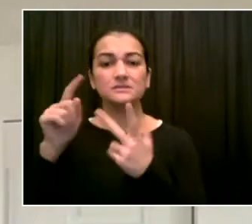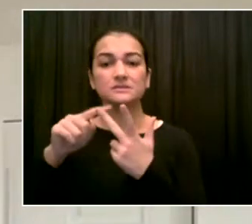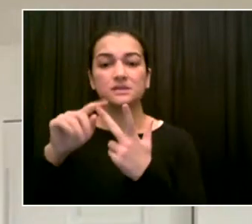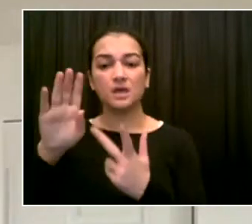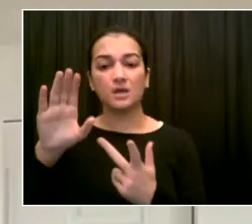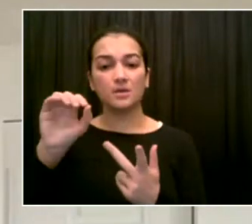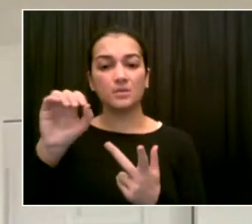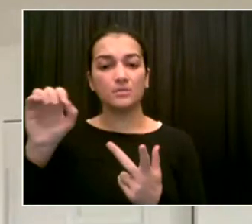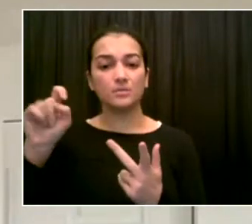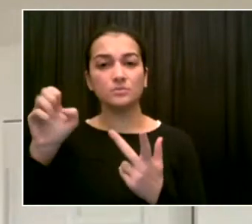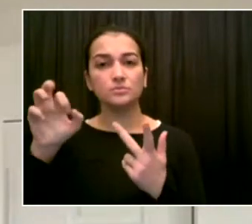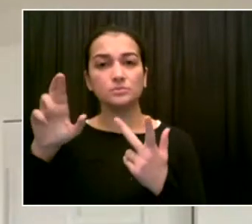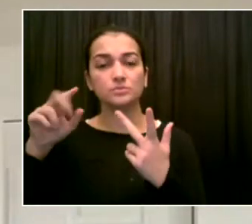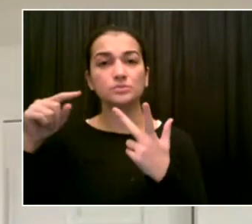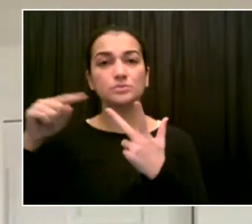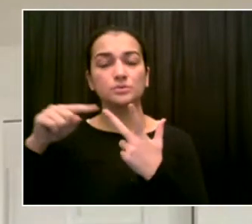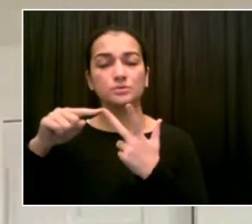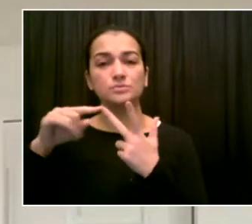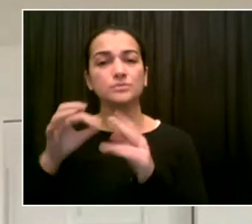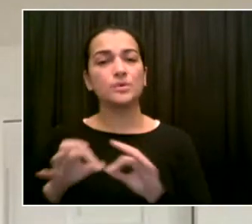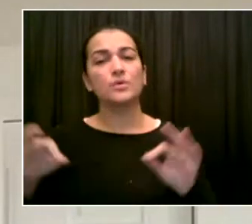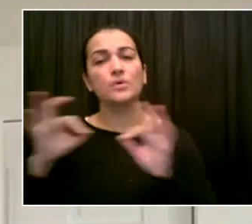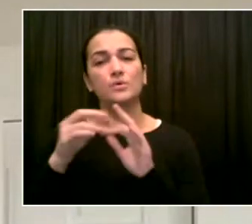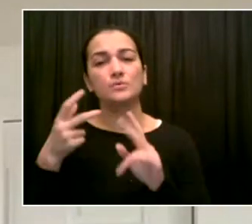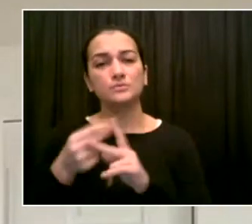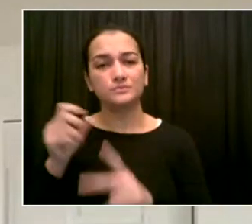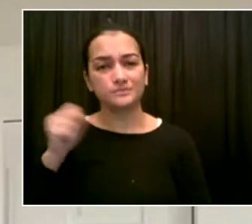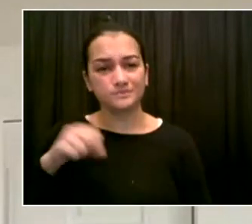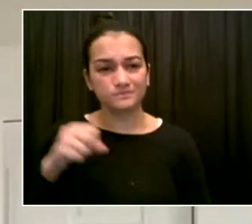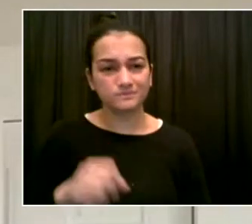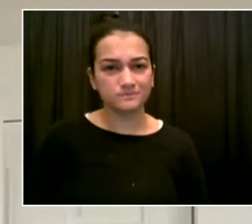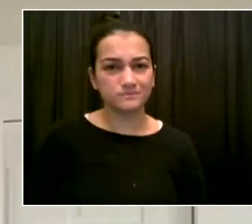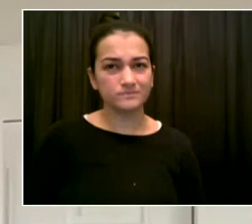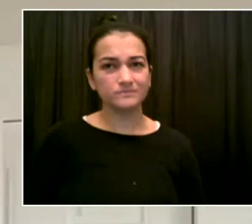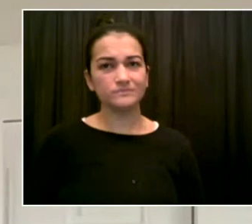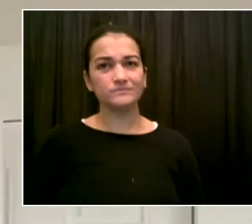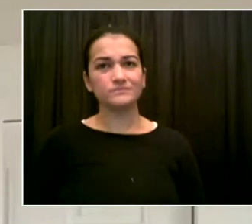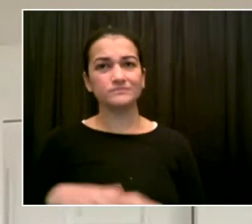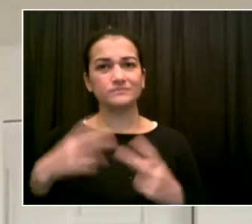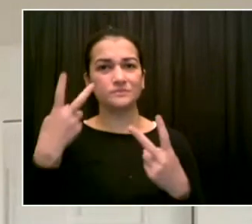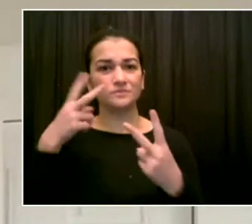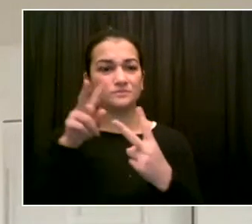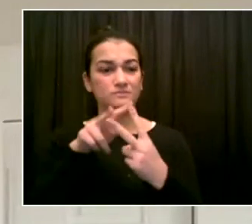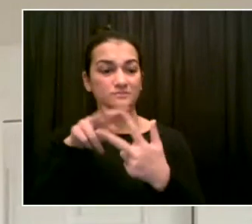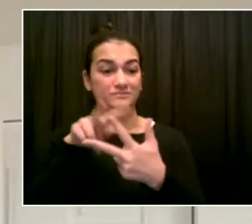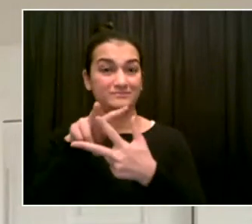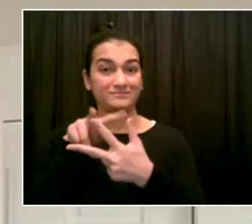SEIZE THE OPPORTUNITY TO GET A BOOSTER SHOT SEPECIALLY IF YOU ARE IN GROUPS WITH INCREASED RISK. IF YOU'RE OVER